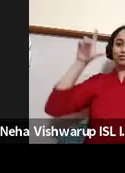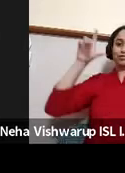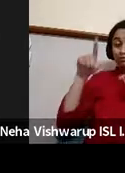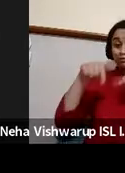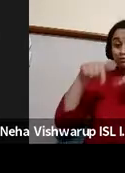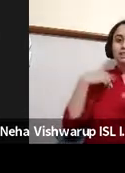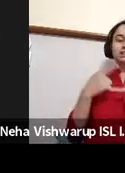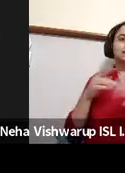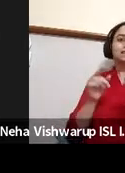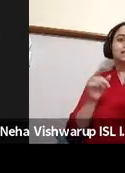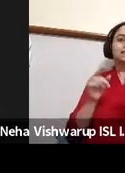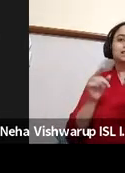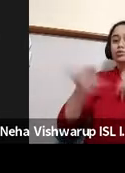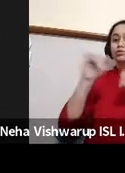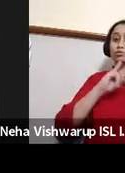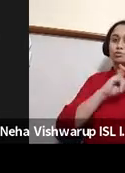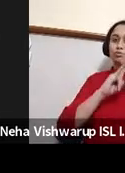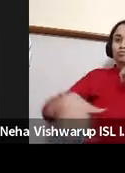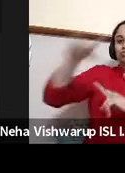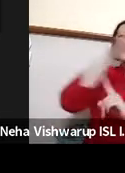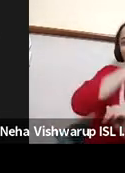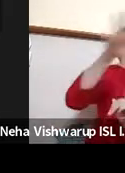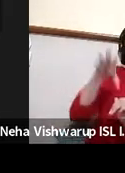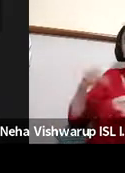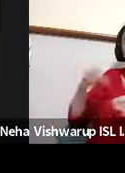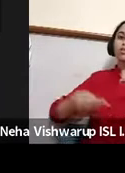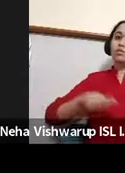the social character of the places where businesses such as suharg studio emerged